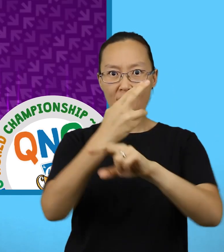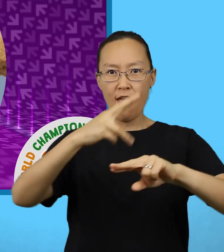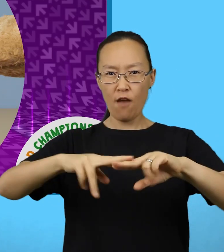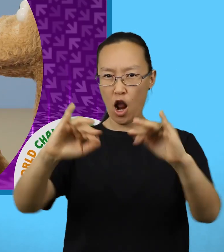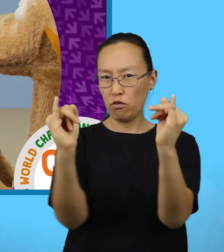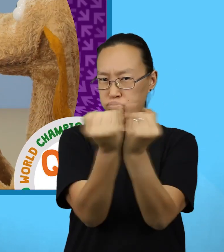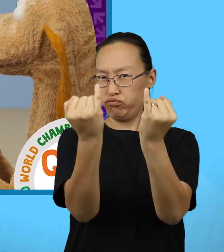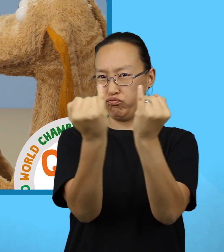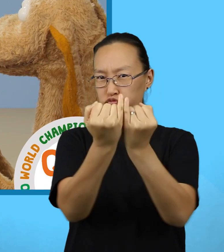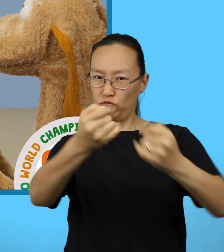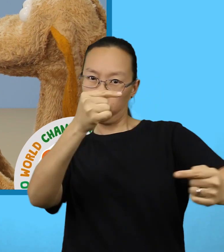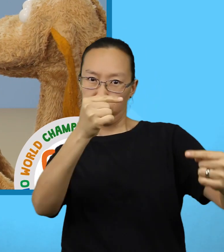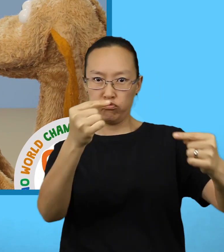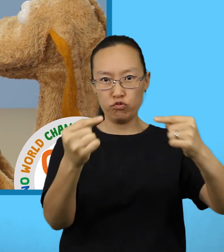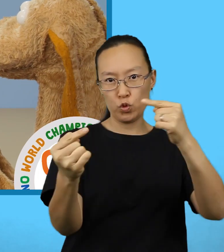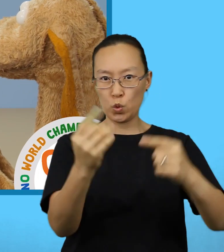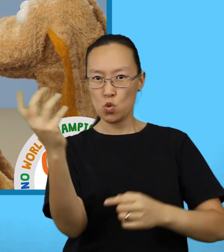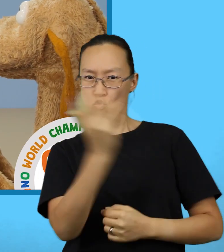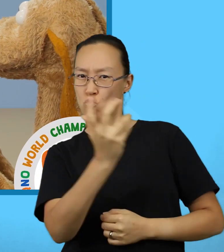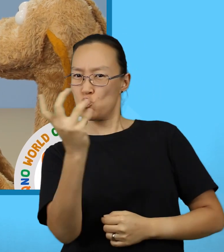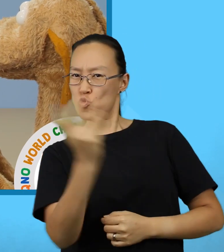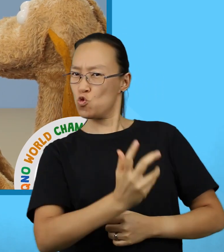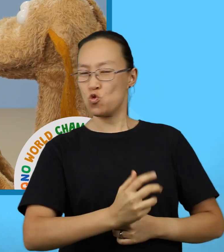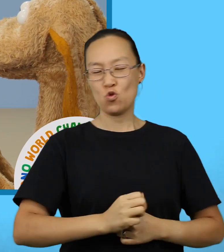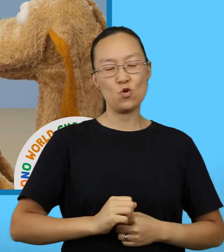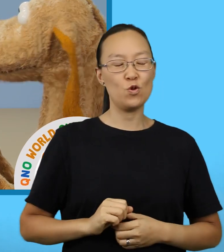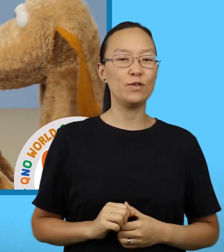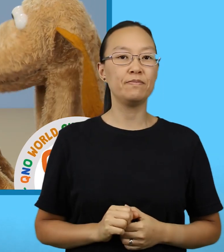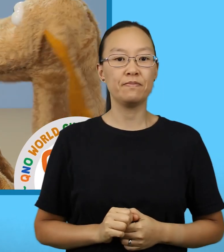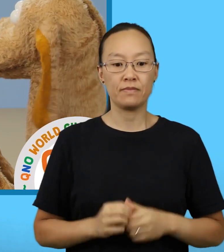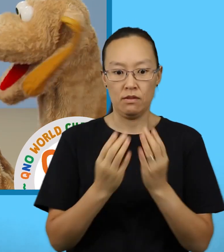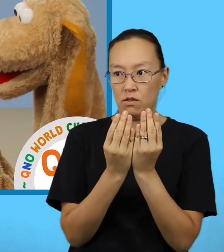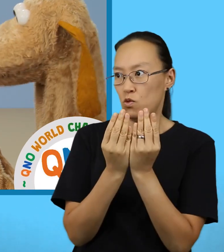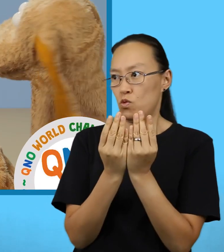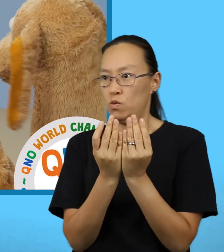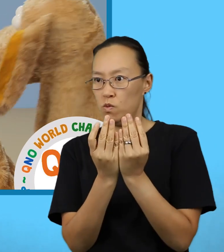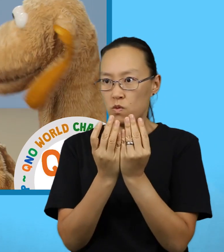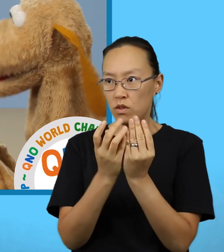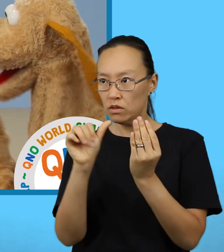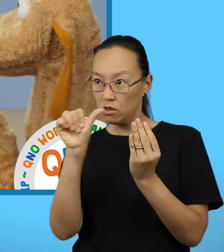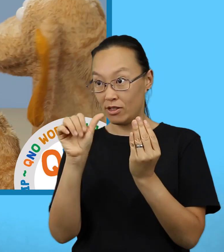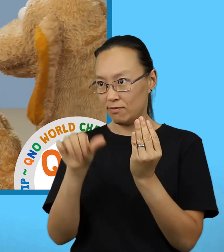between Reg and Scruff. [Scruff] Alright, your turn.